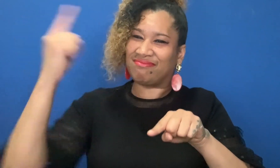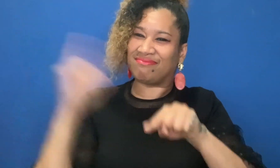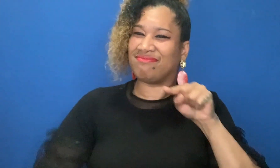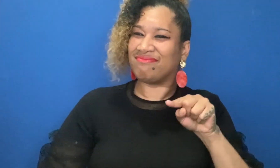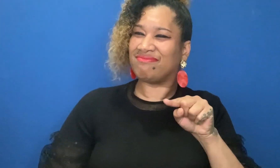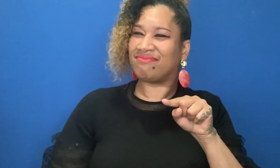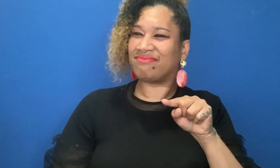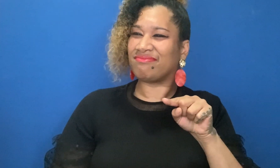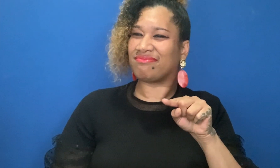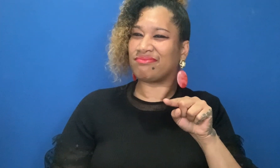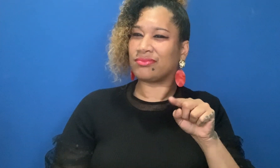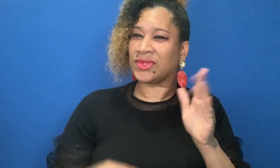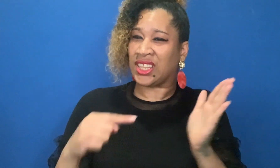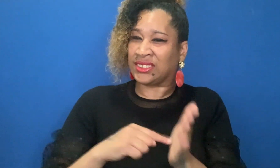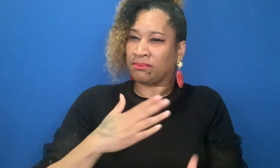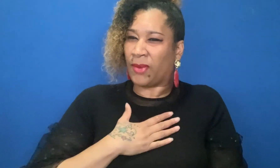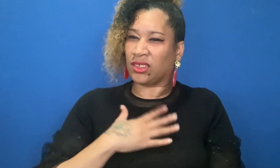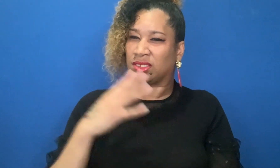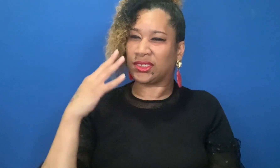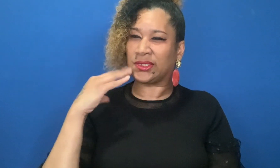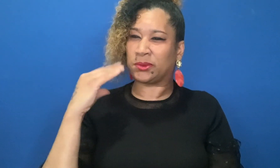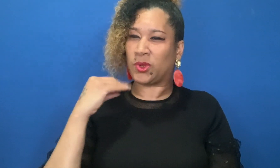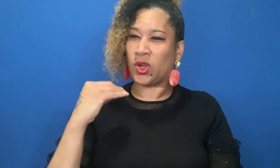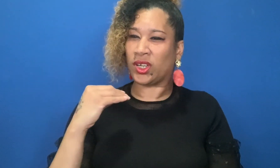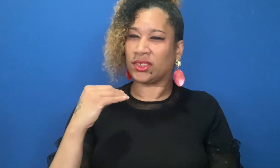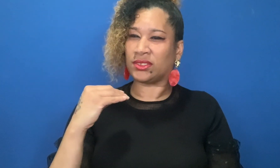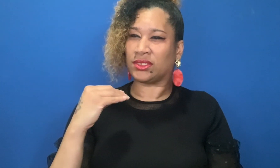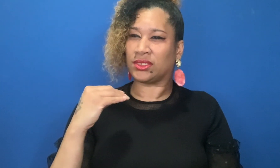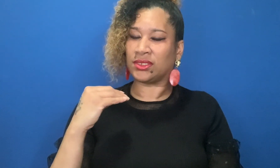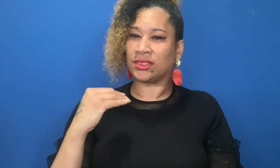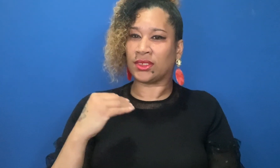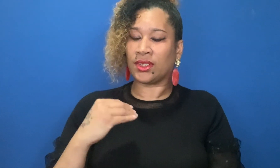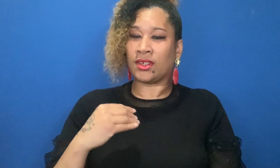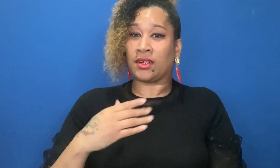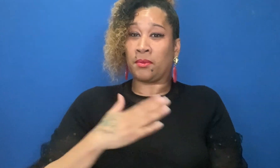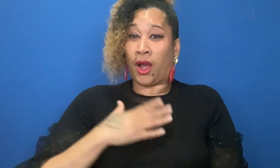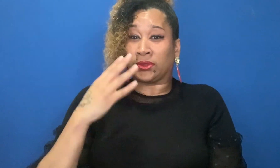I cannot. This is my experience.